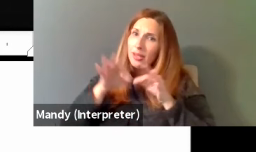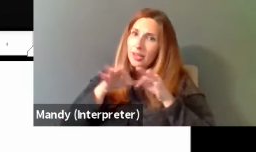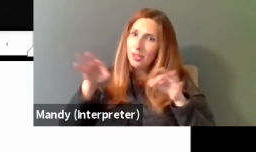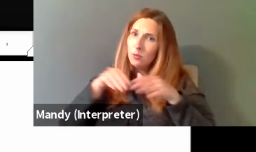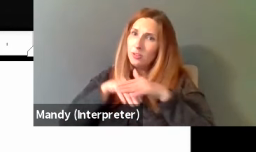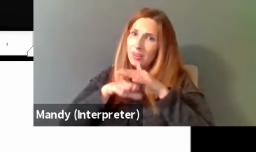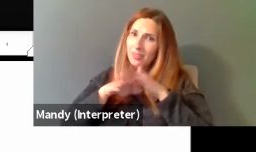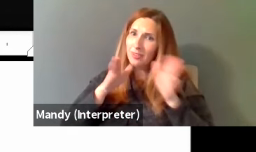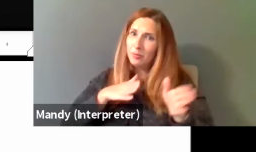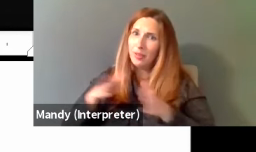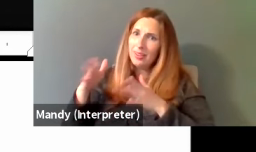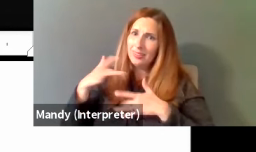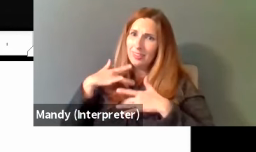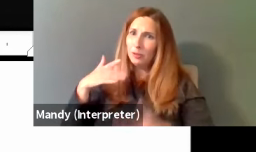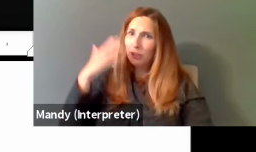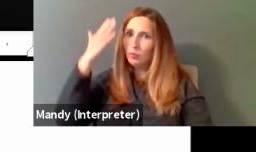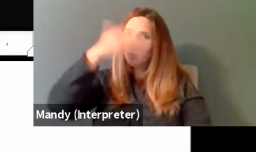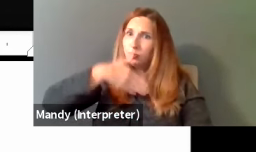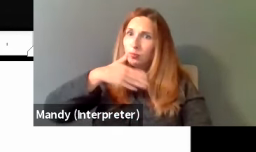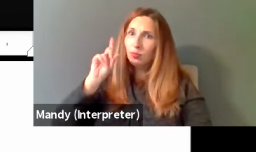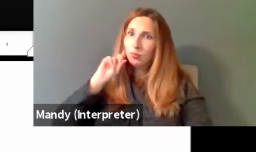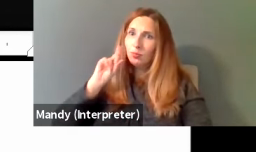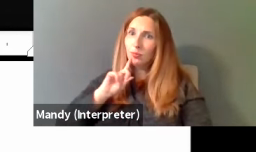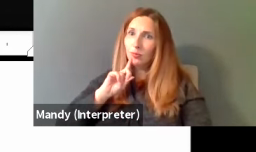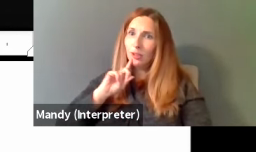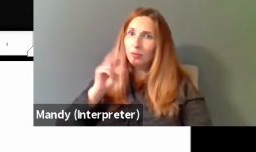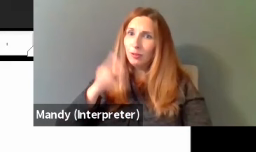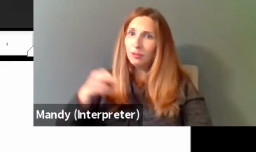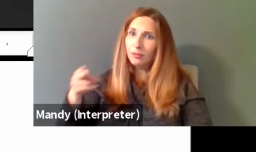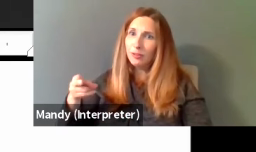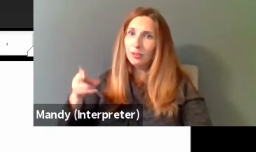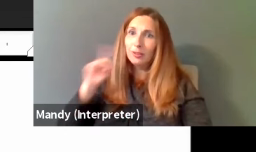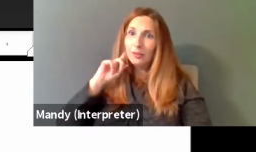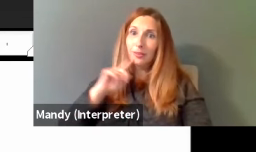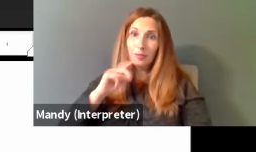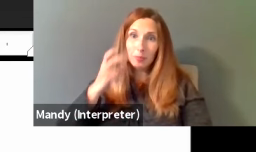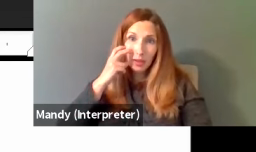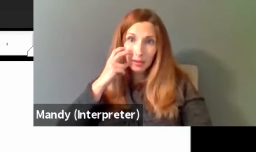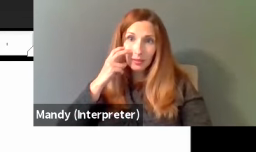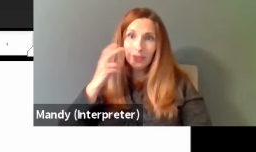they kind of overlook the Deaf community and the hard of hearing and the Deaf-Blind community